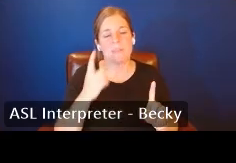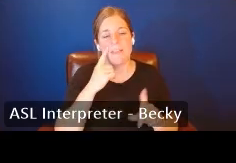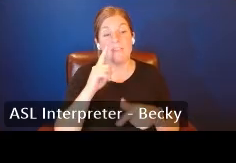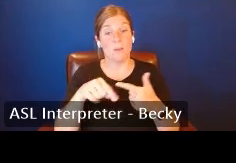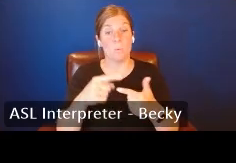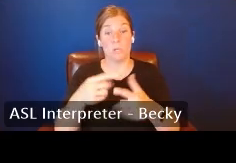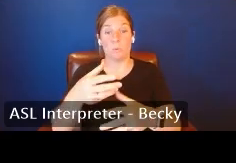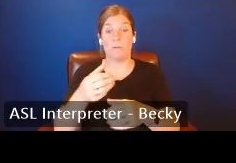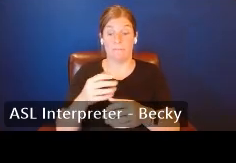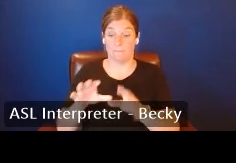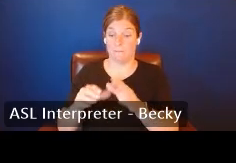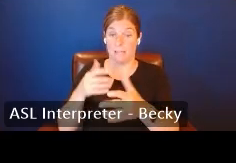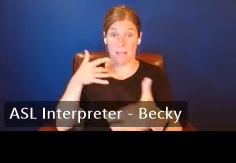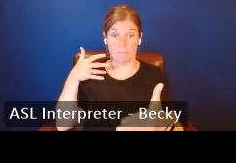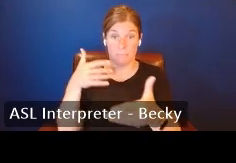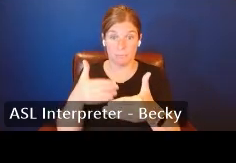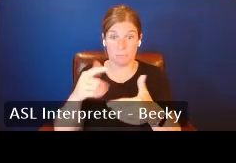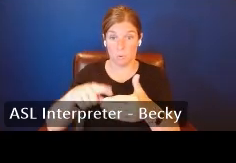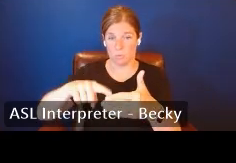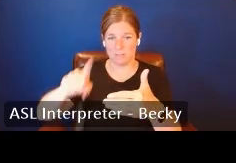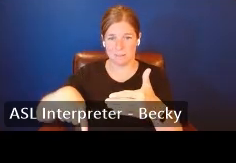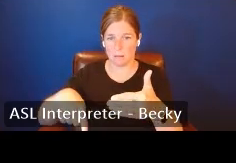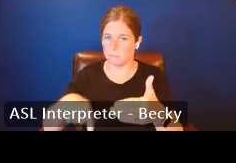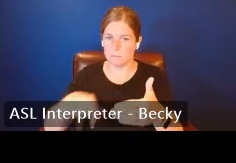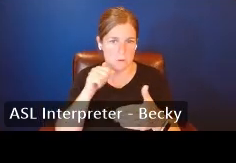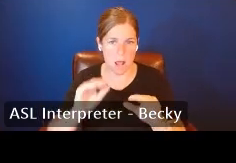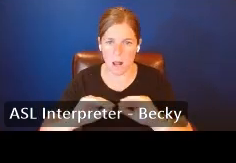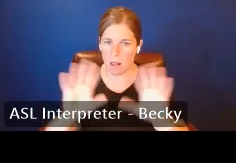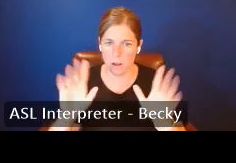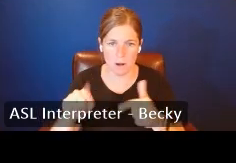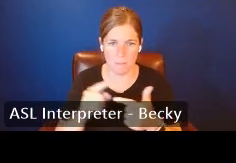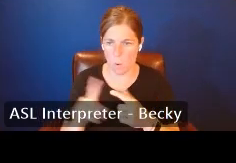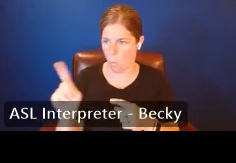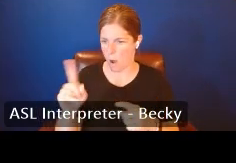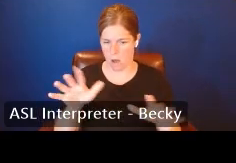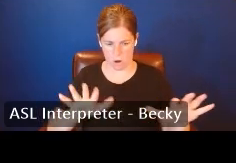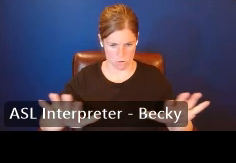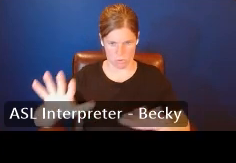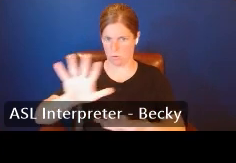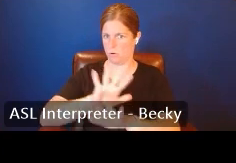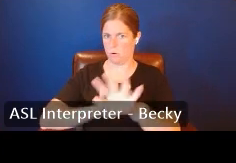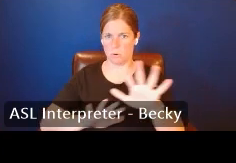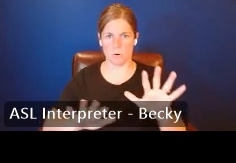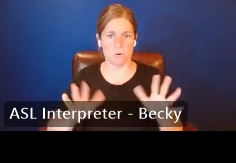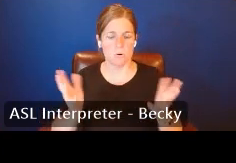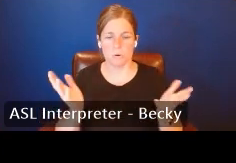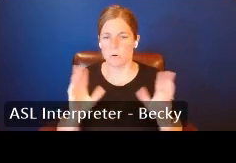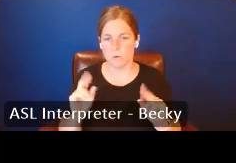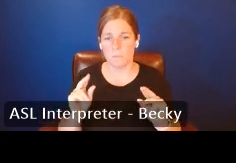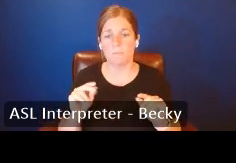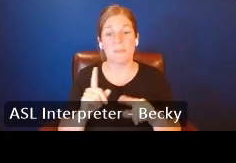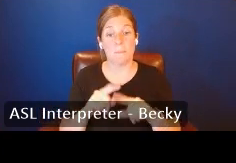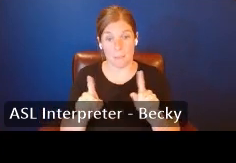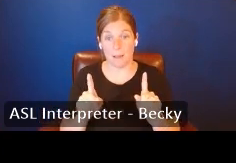it's not clear about orientation and all that. But yeah, I mean, being in the map